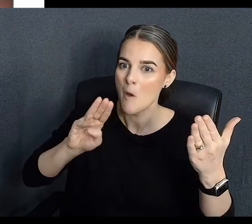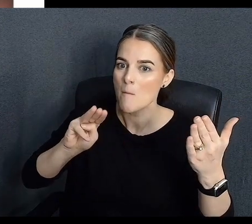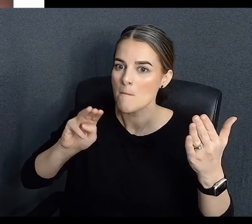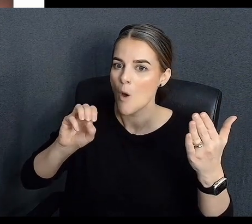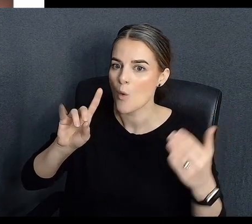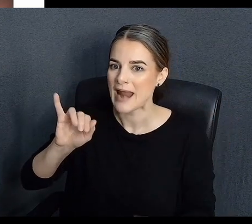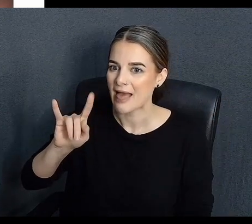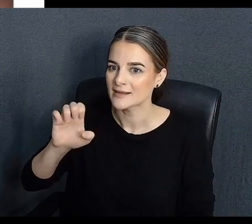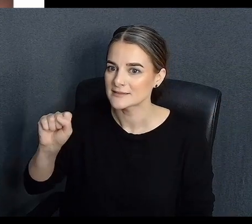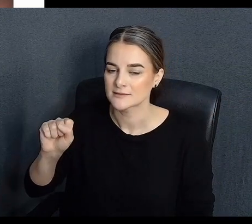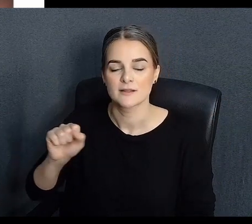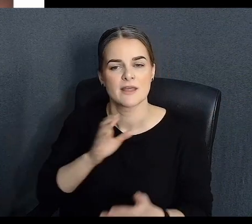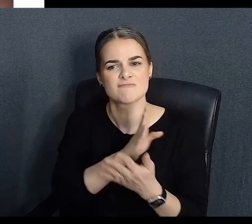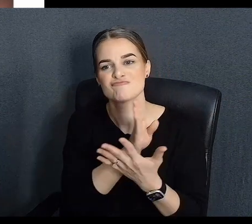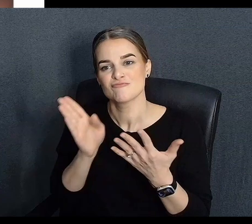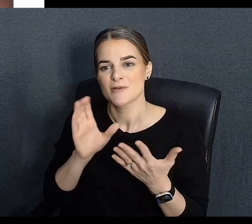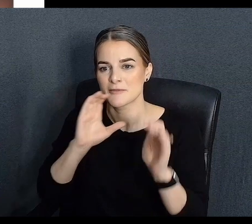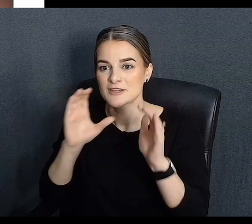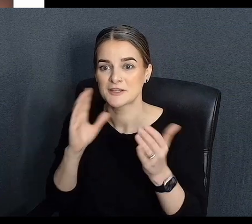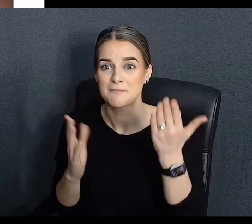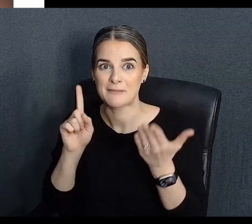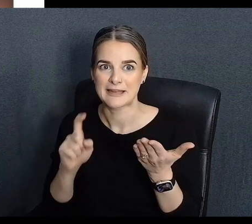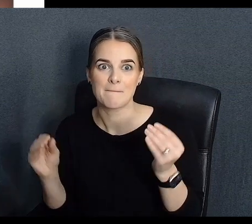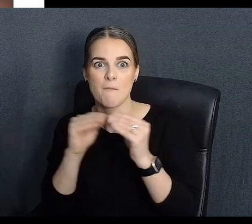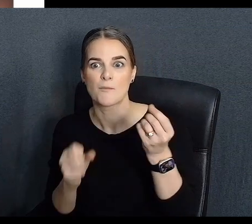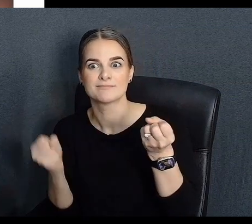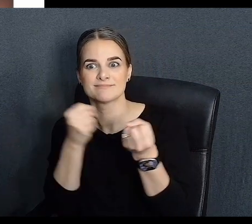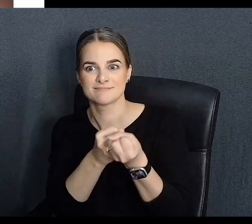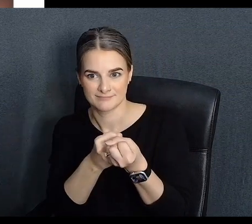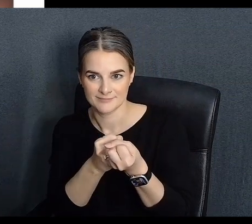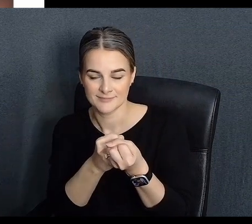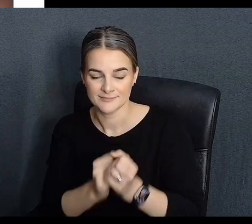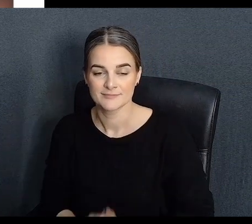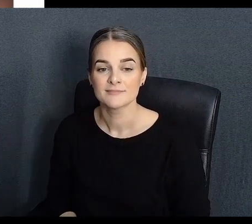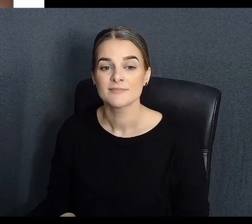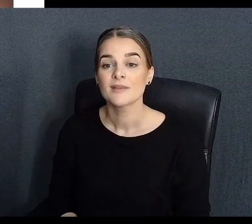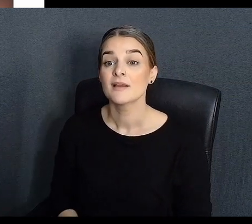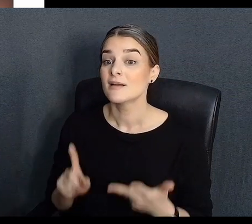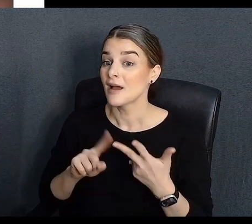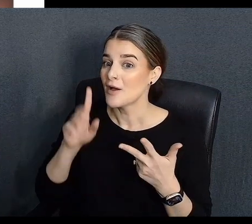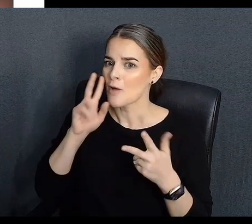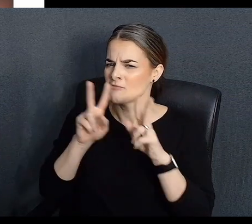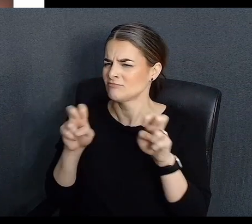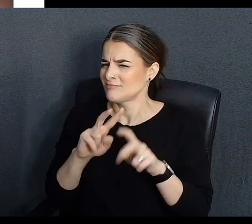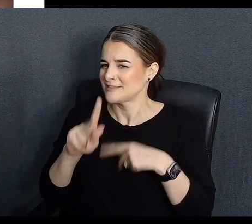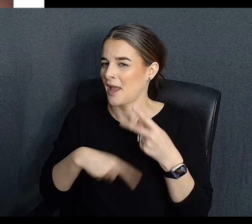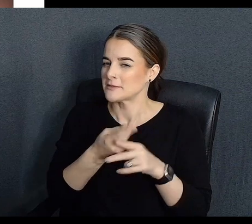where they might need some additional support. We're going to also explore what types of systems, and devices, and strategies are out there